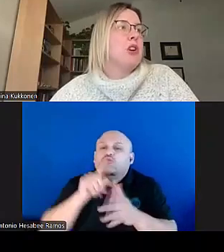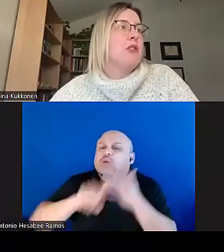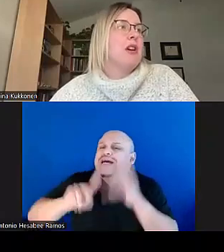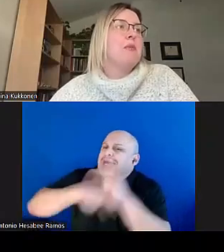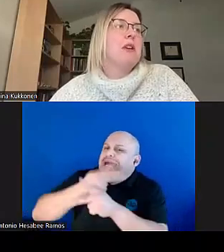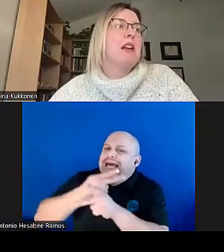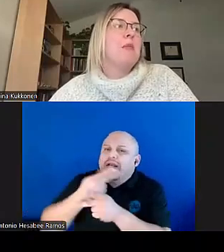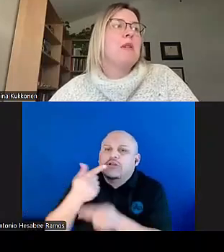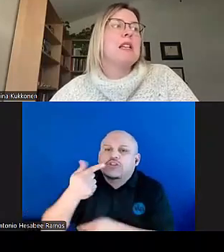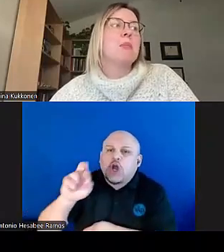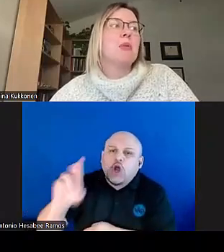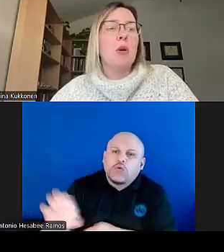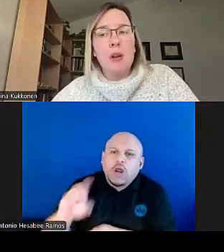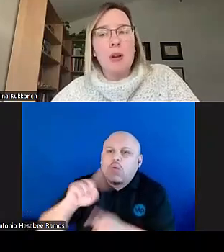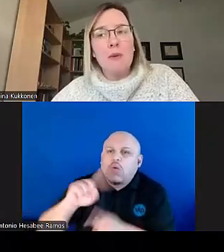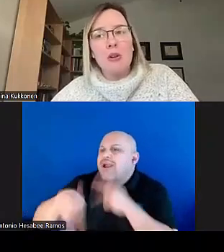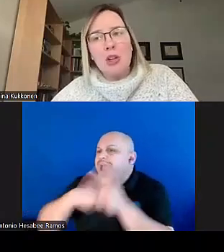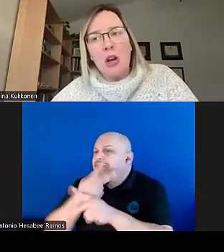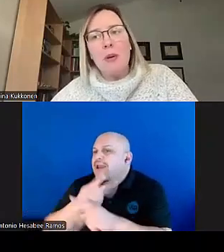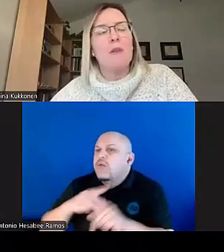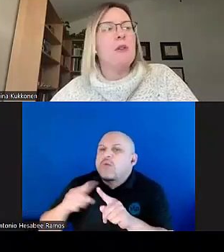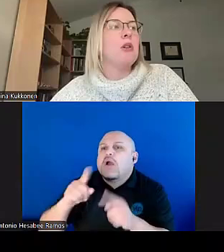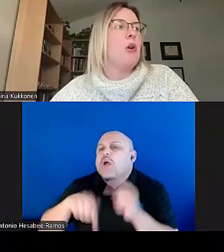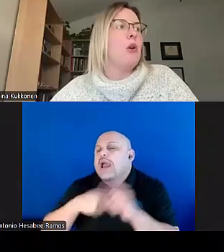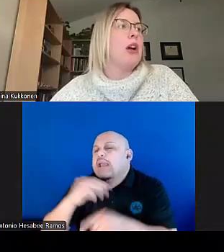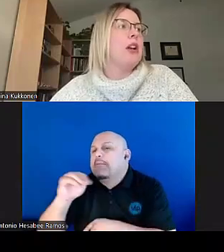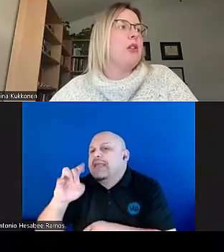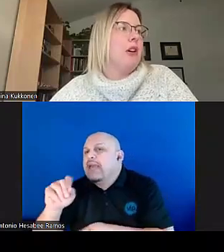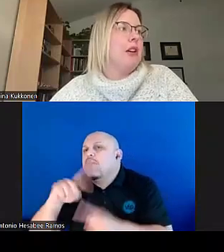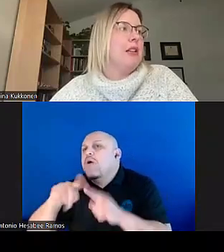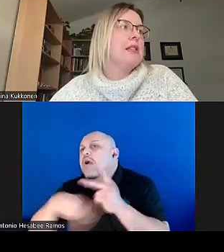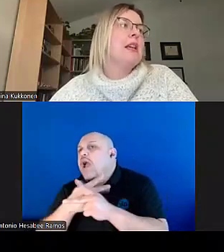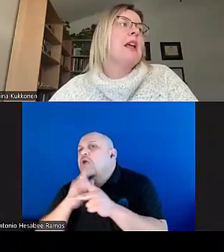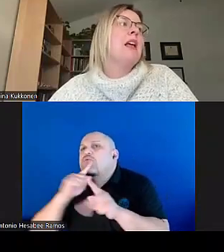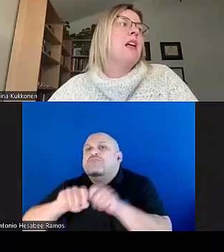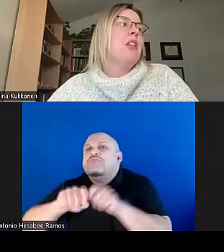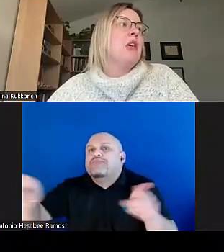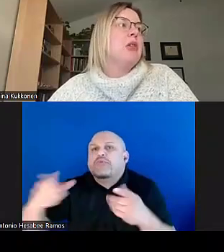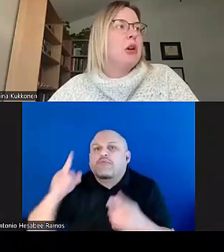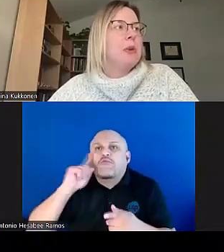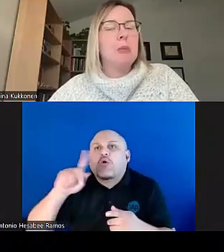genre and medium is appropriate for your topic, for your goal and your audience? The third being